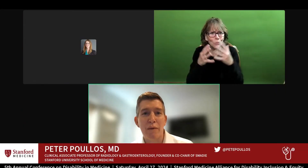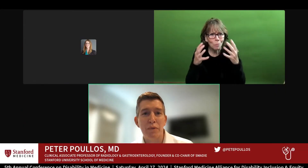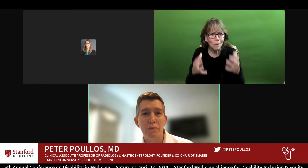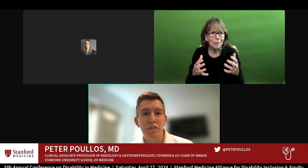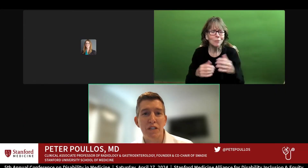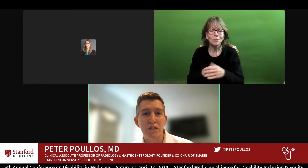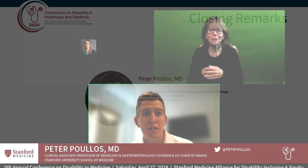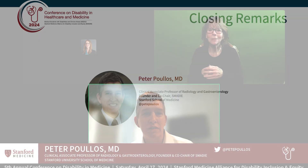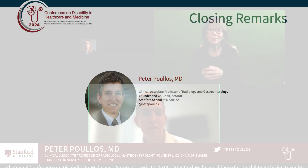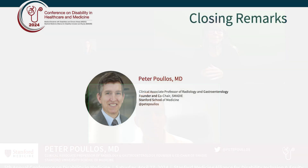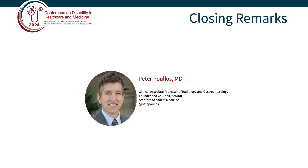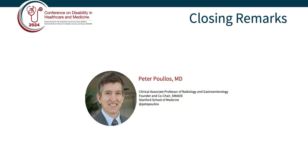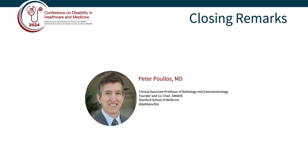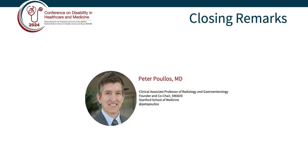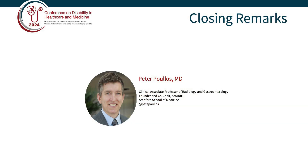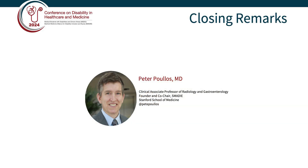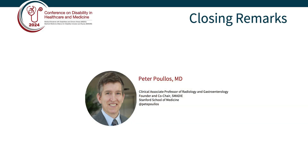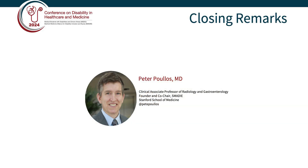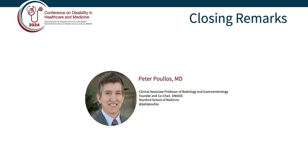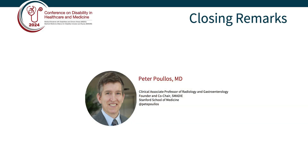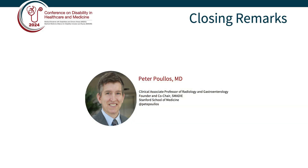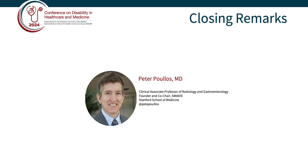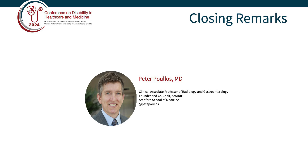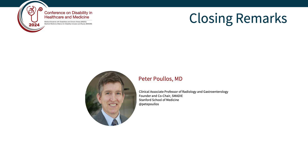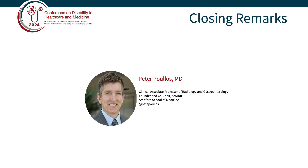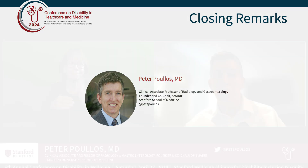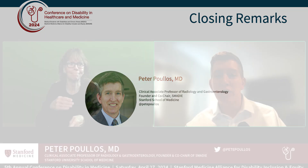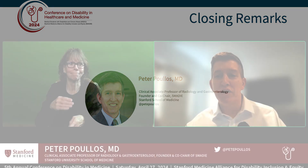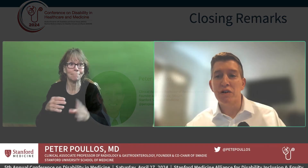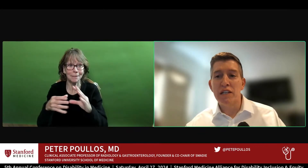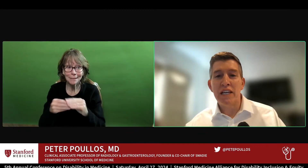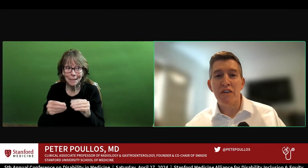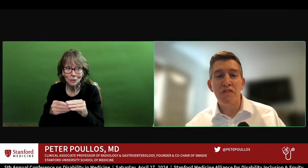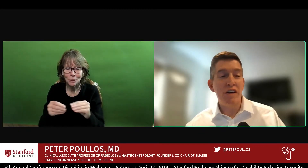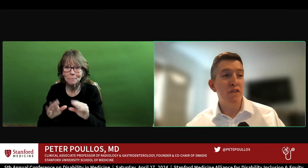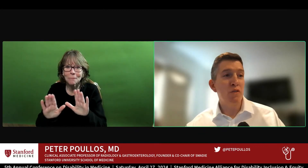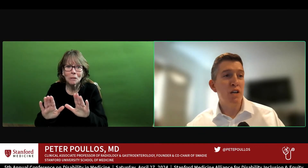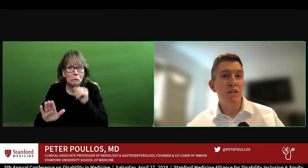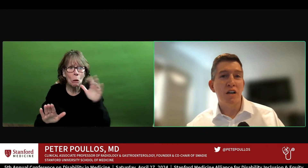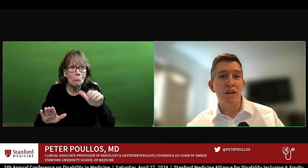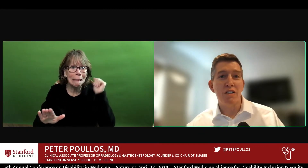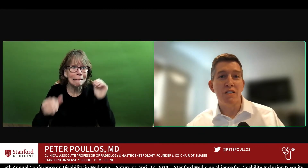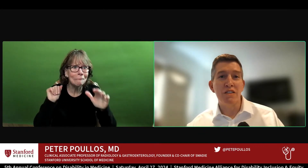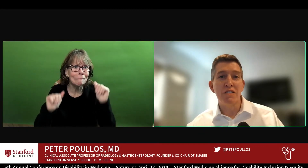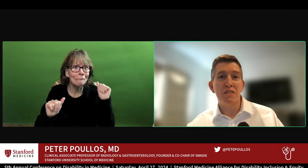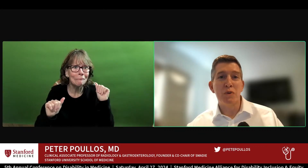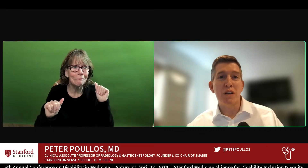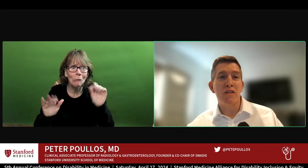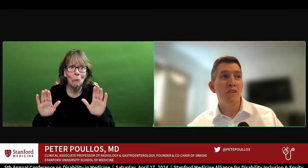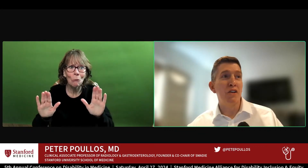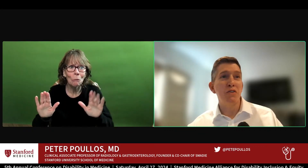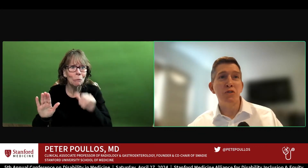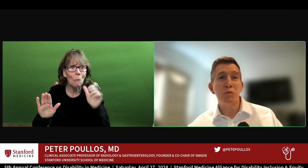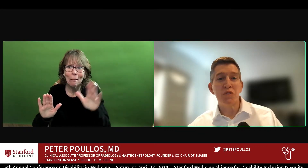wrap-up session. I appreciate you, don't worry, don't leave everyone, this is where on our YouTube